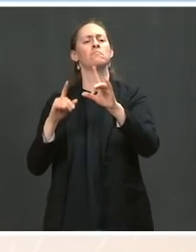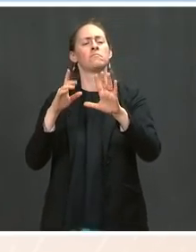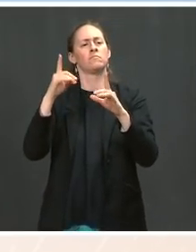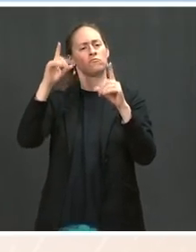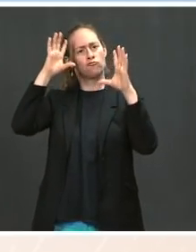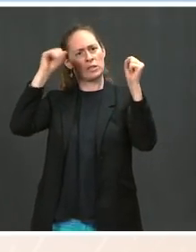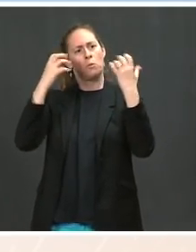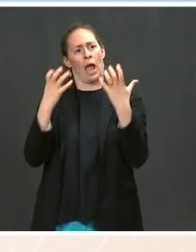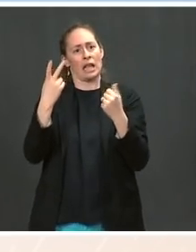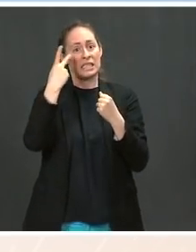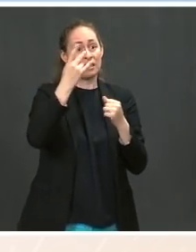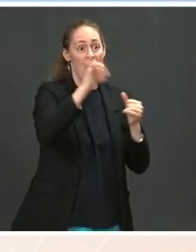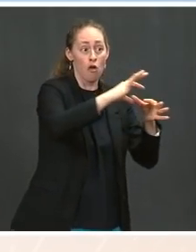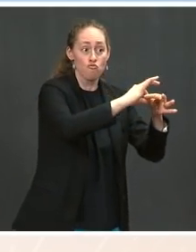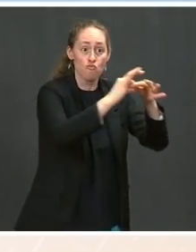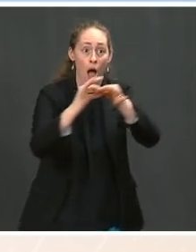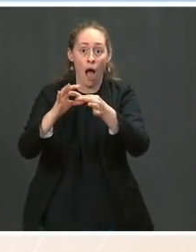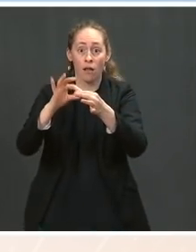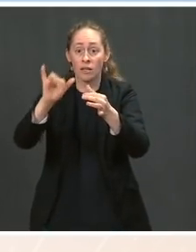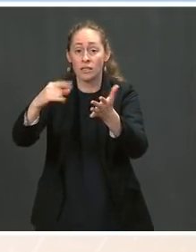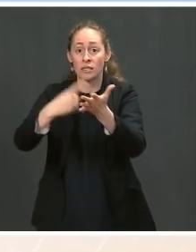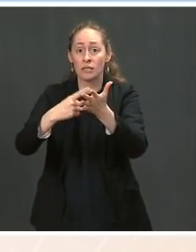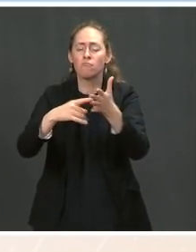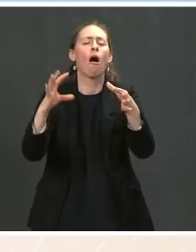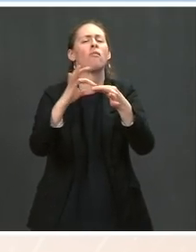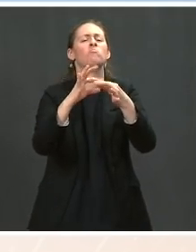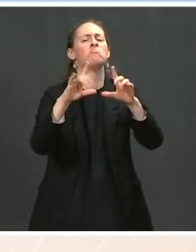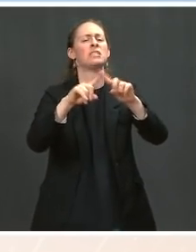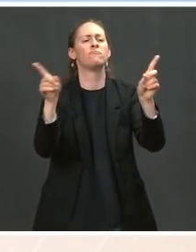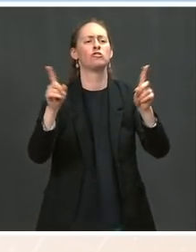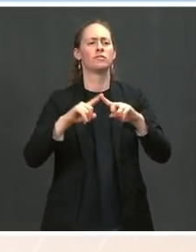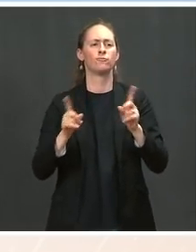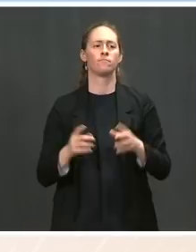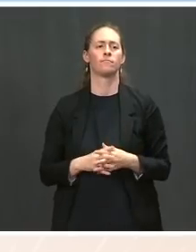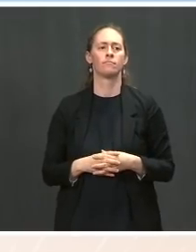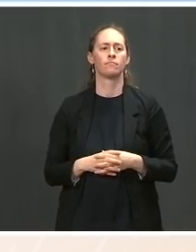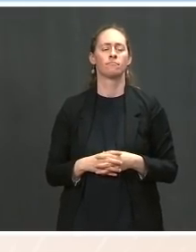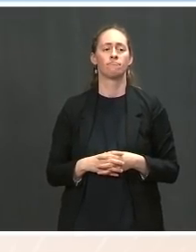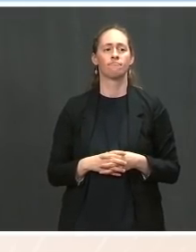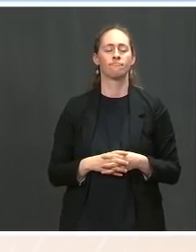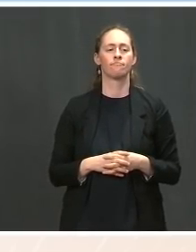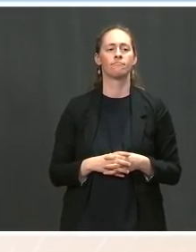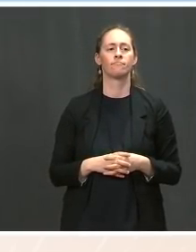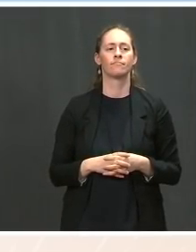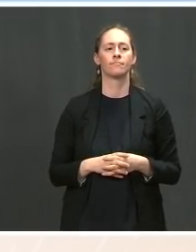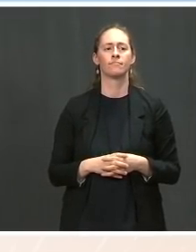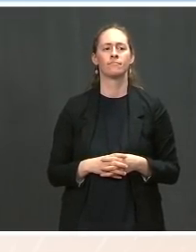Go ahead, David. The Press: Thanks. A couple of questions. One, just closing the loop on something you said on Afghanistan.